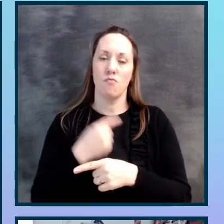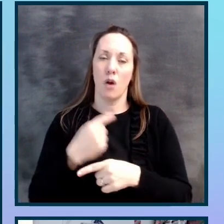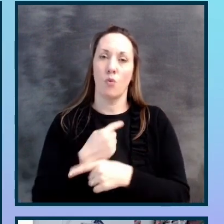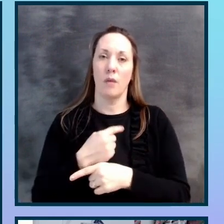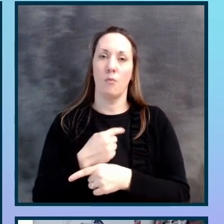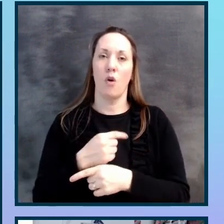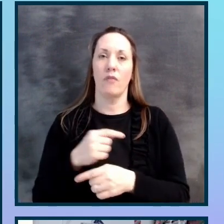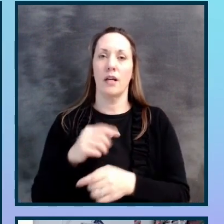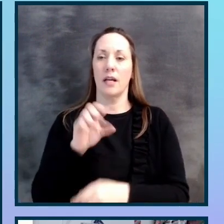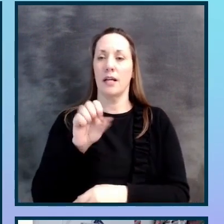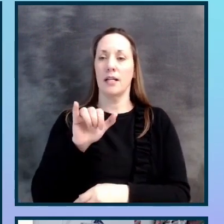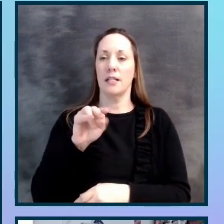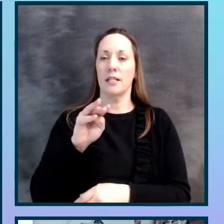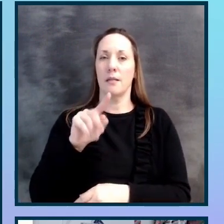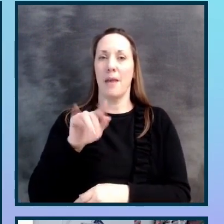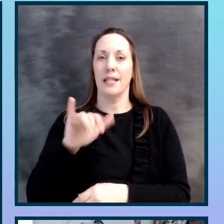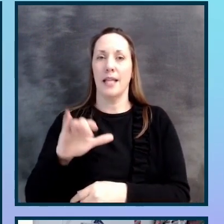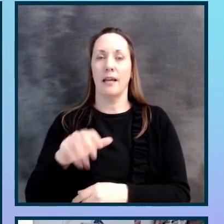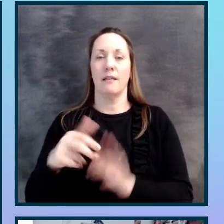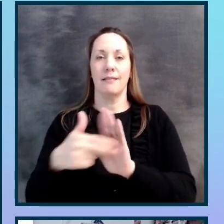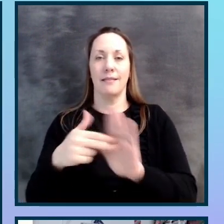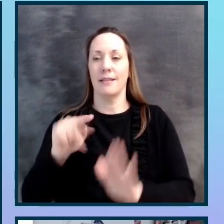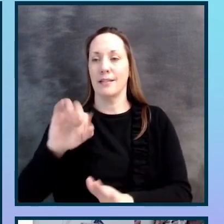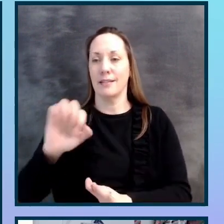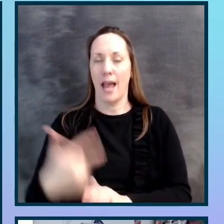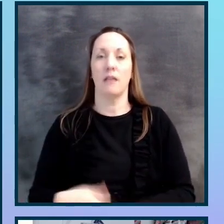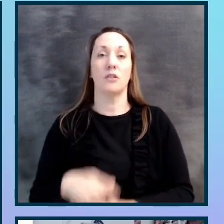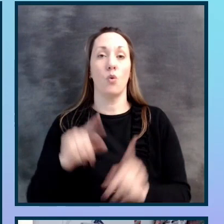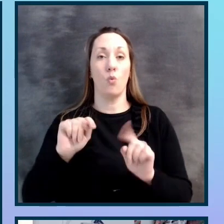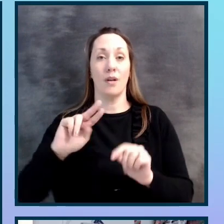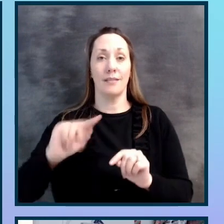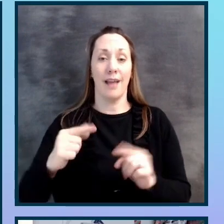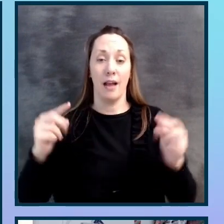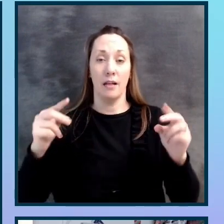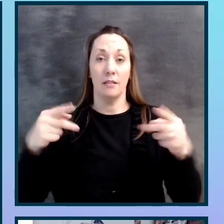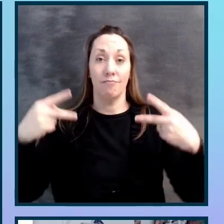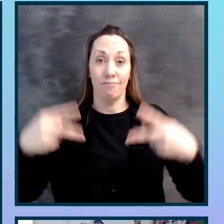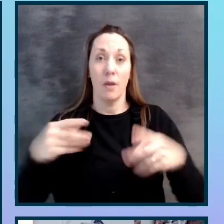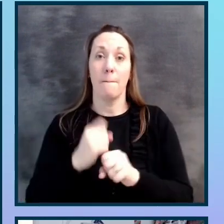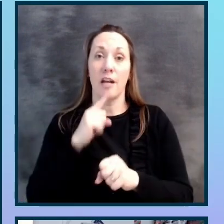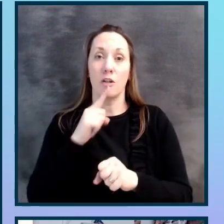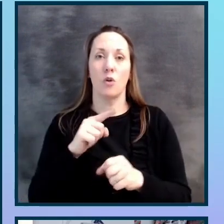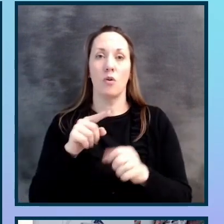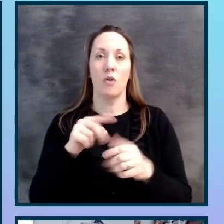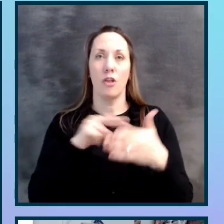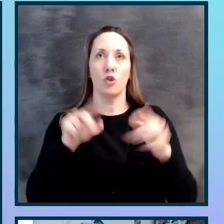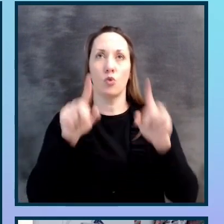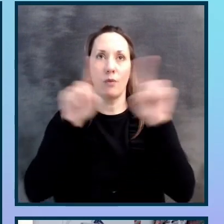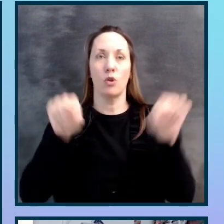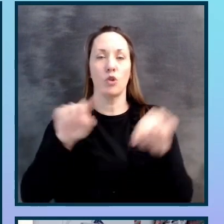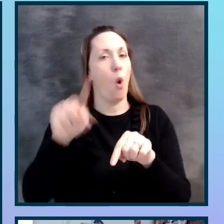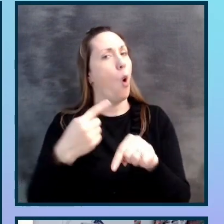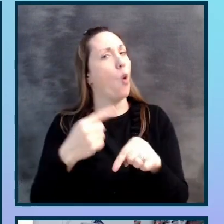We're improving our text hierarchy tagging to ensure screen readers will only read the text we intended it to